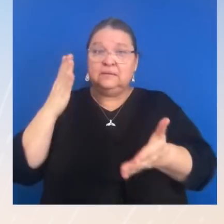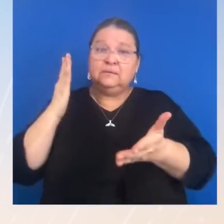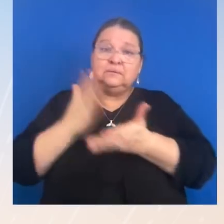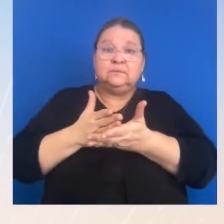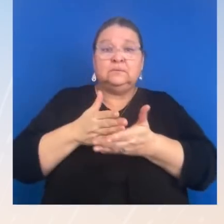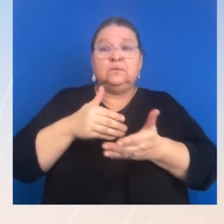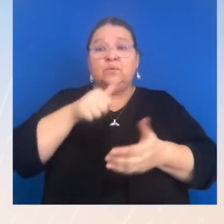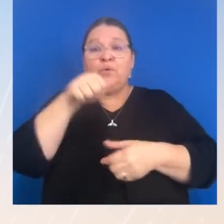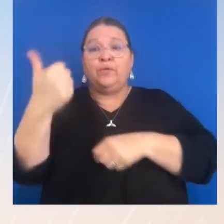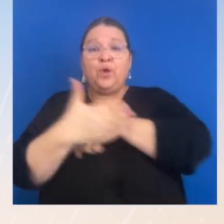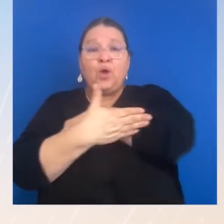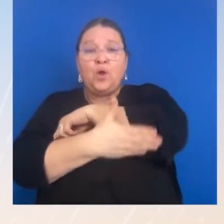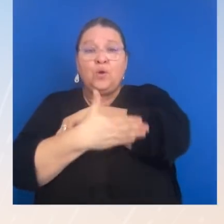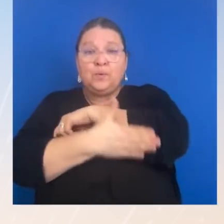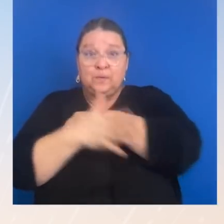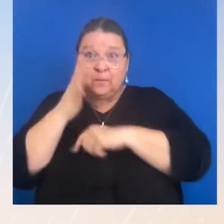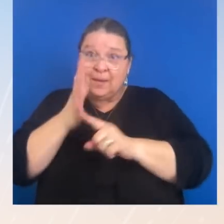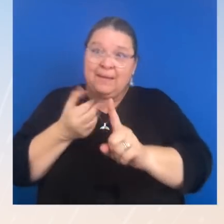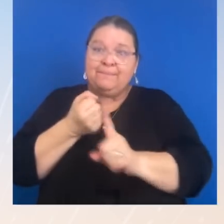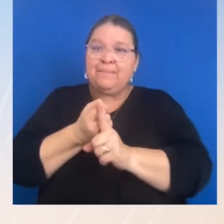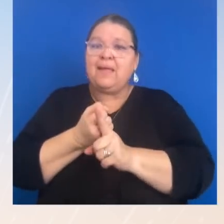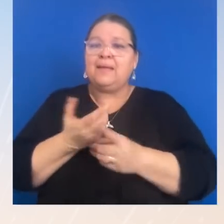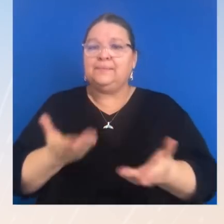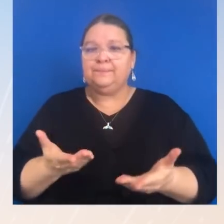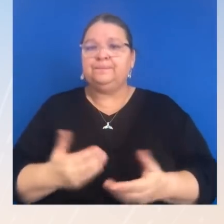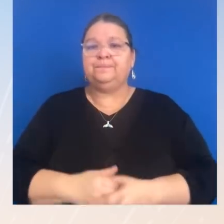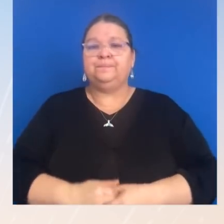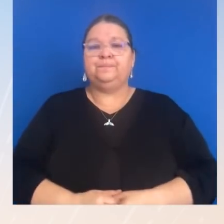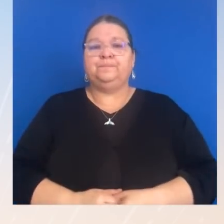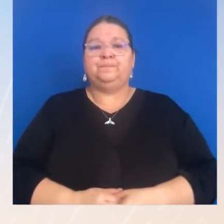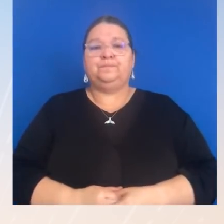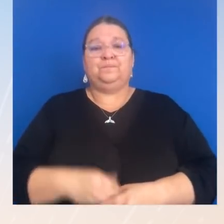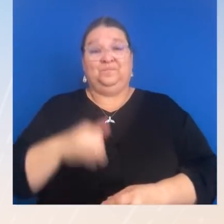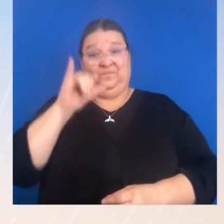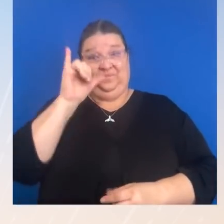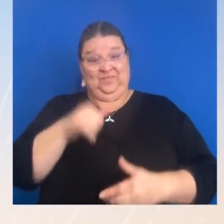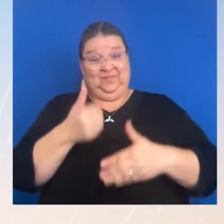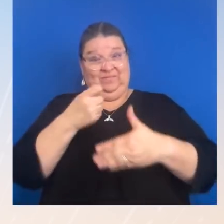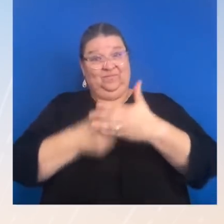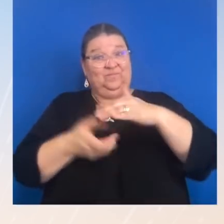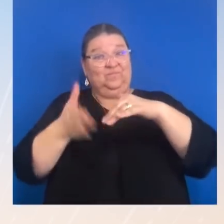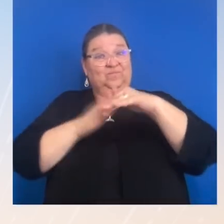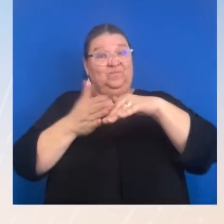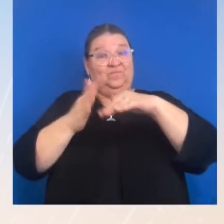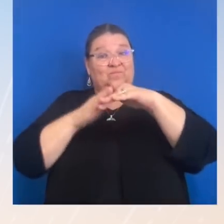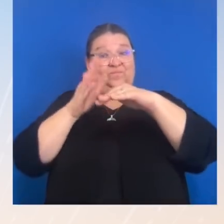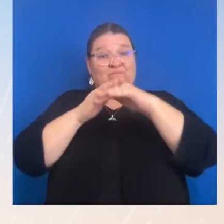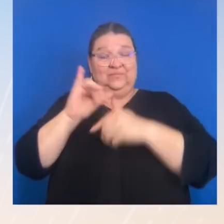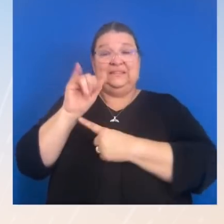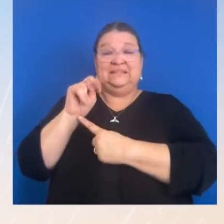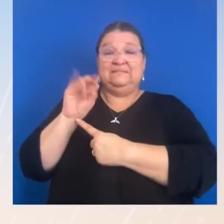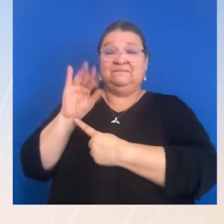inflation goes up today. The President's statement blames the "Putin price hike." Are you guys just going to start blaming Putin